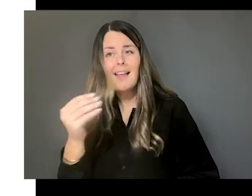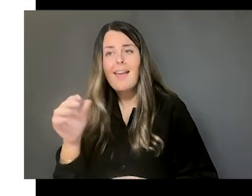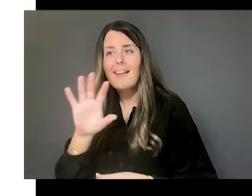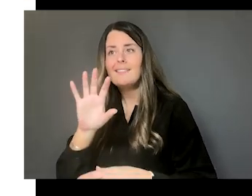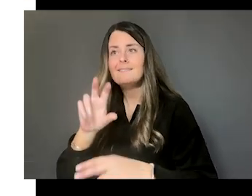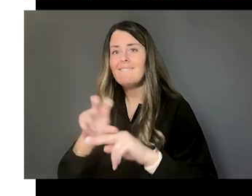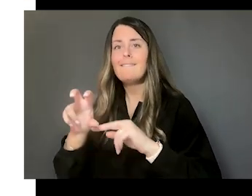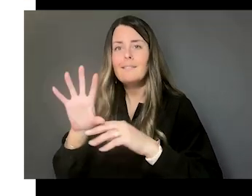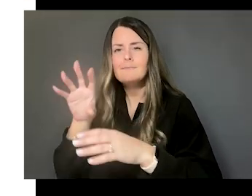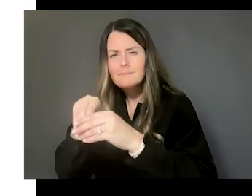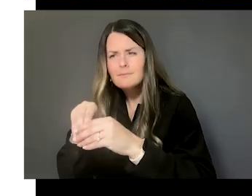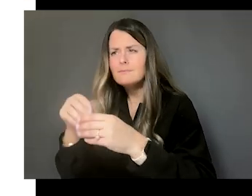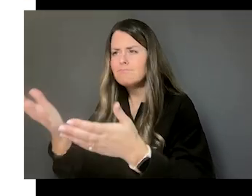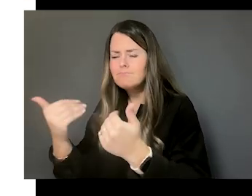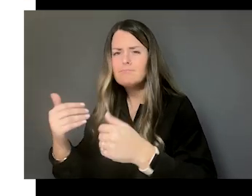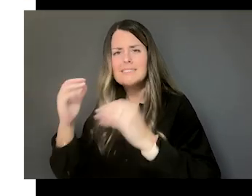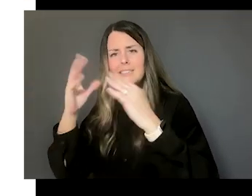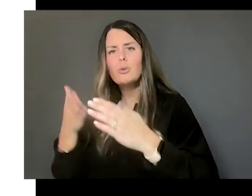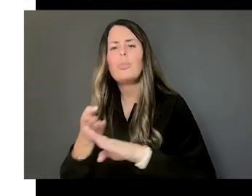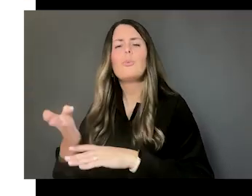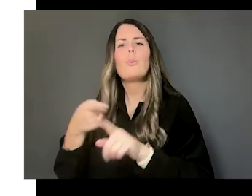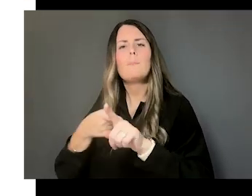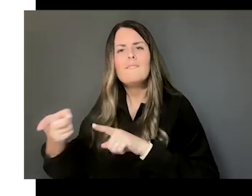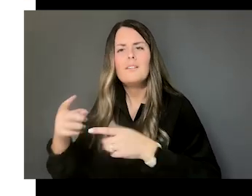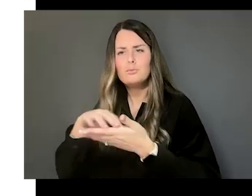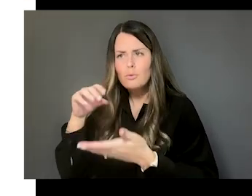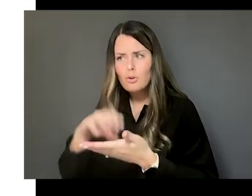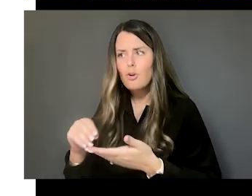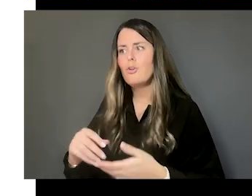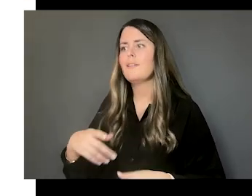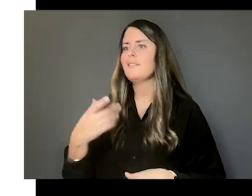through professional learning, get their buy-in when we're making decisions.